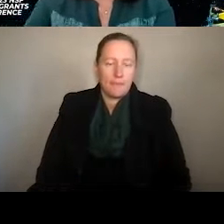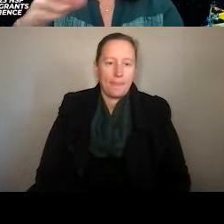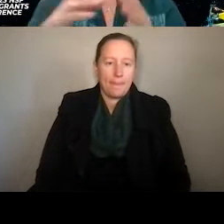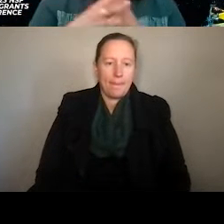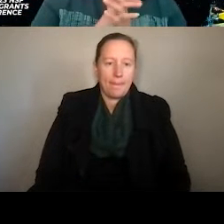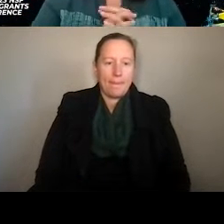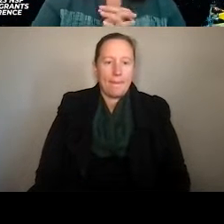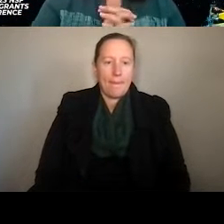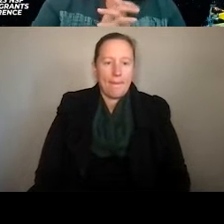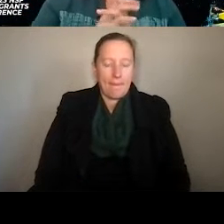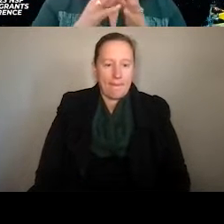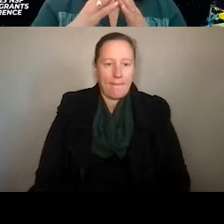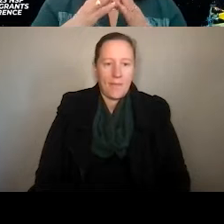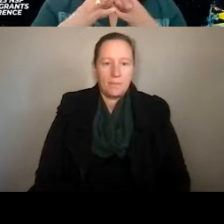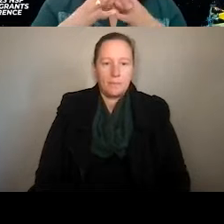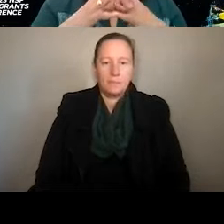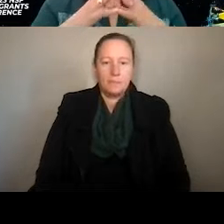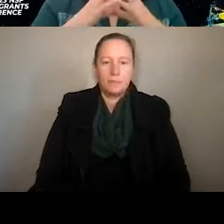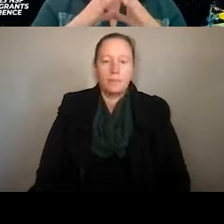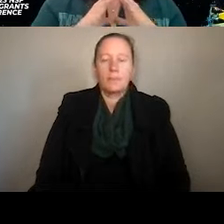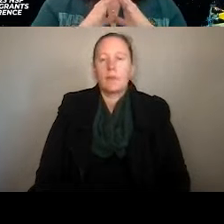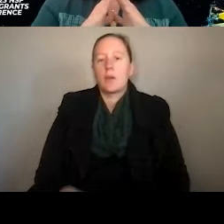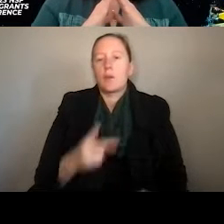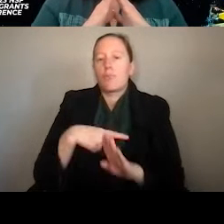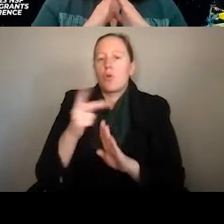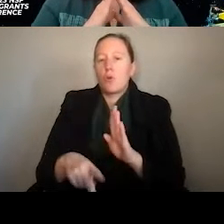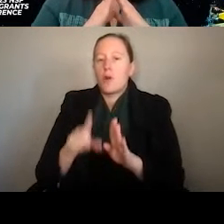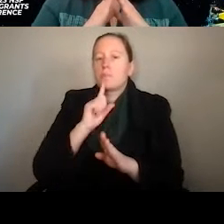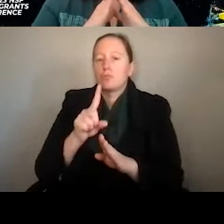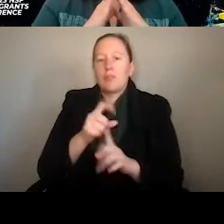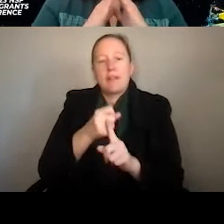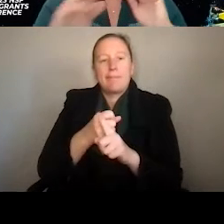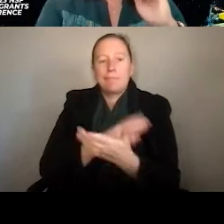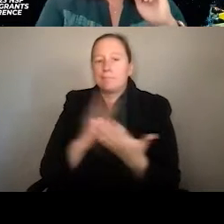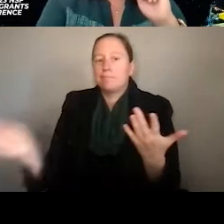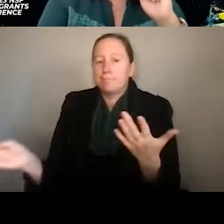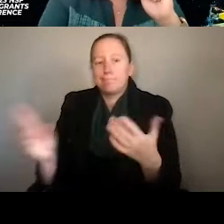Let's talk now about some programs that cut across the directorate and beyond.